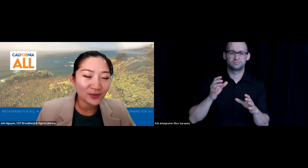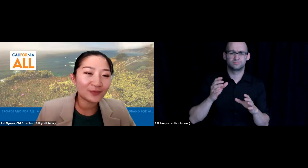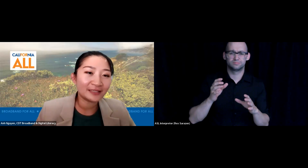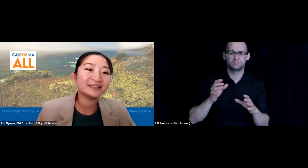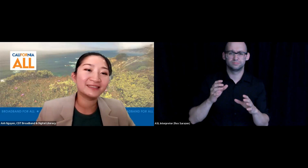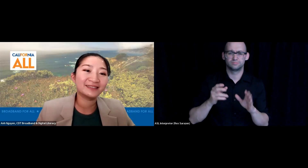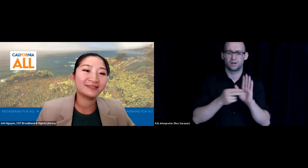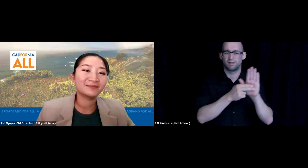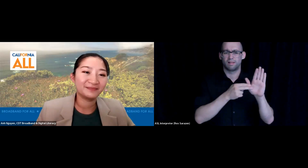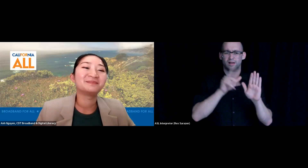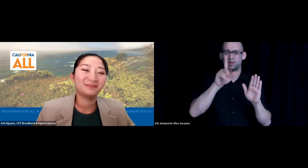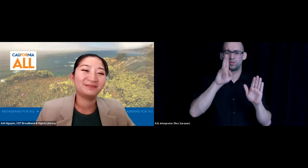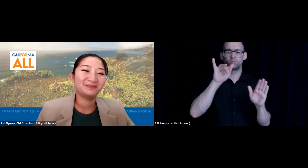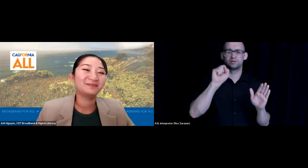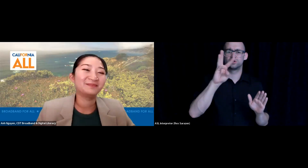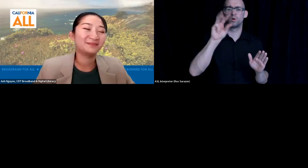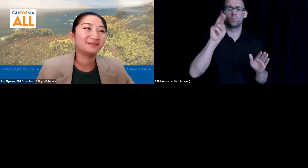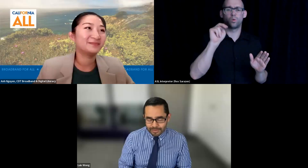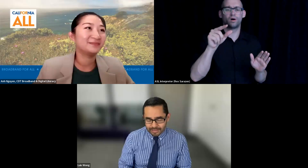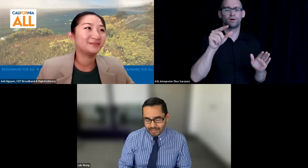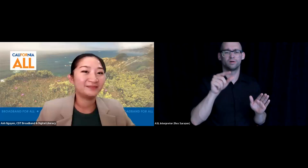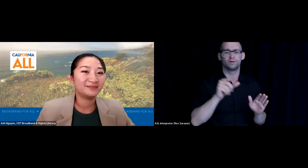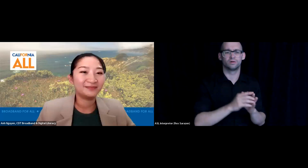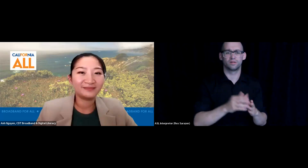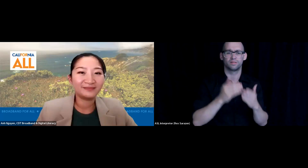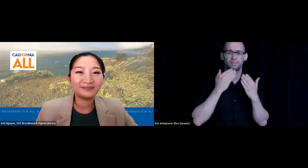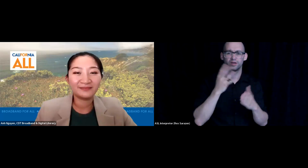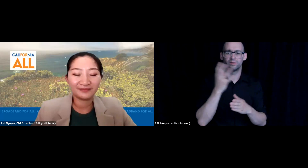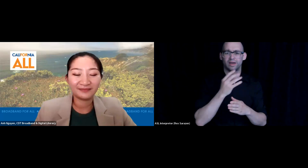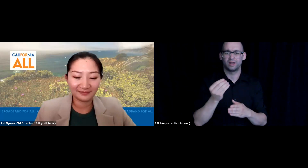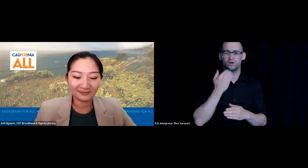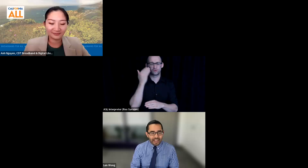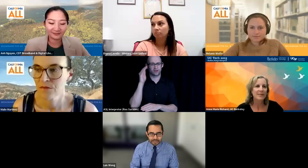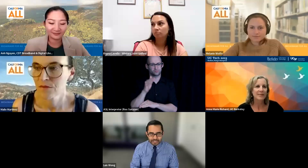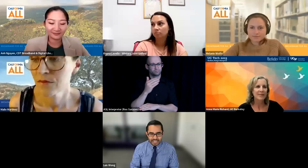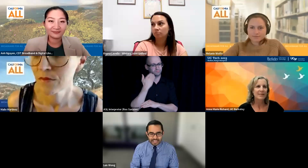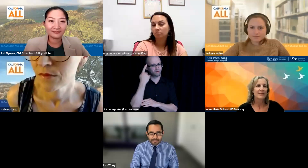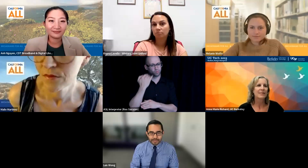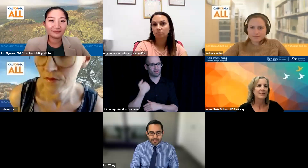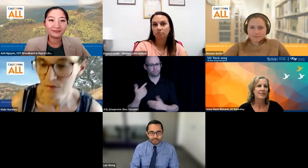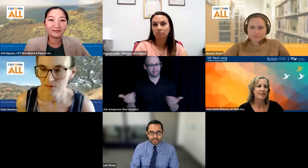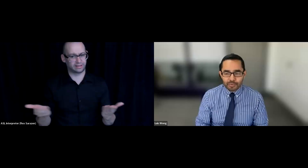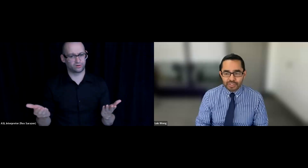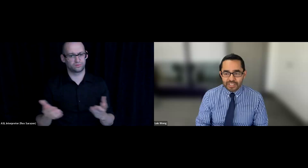Thank you and good afternoon. Thank you for having me here today. I really appreciate